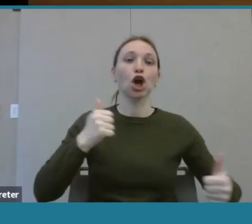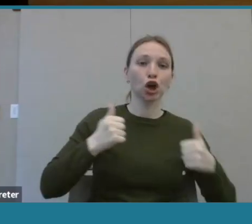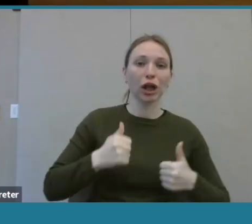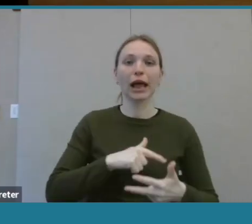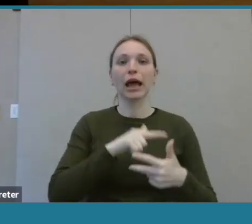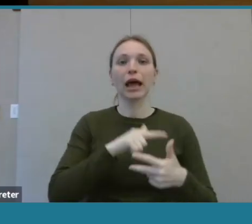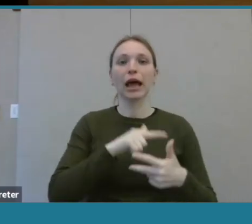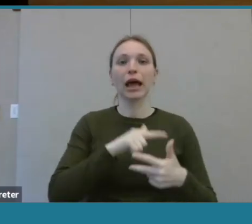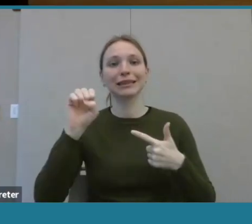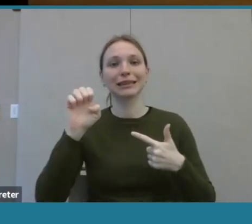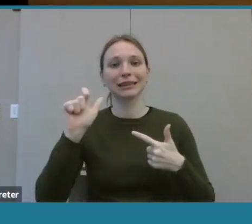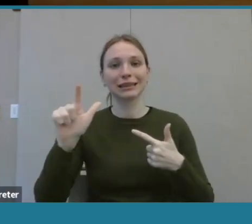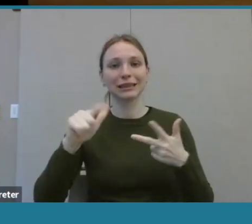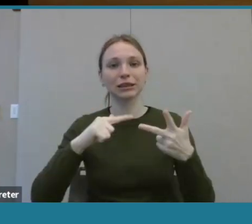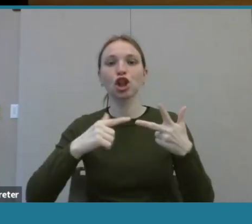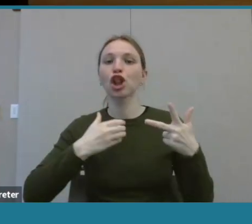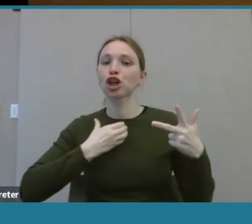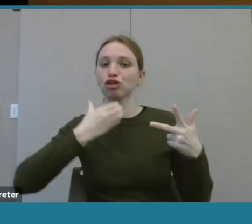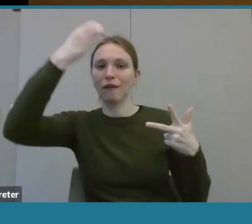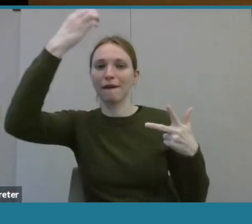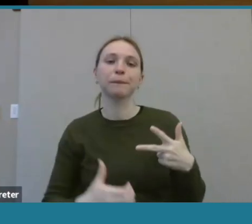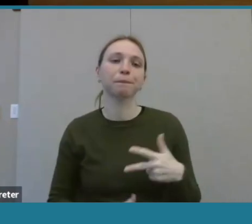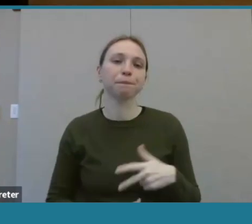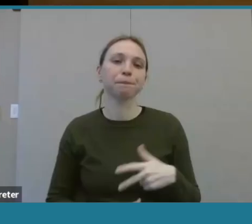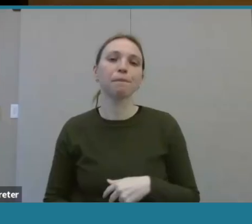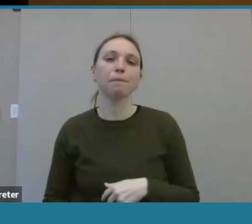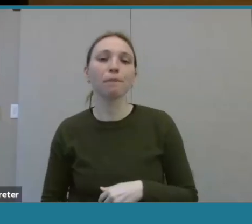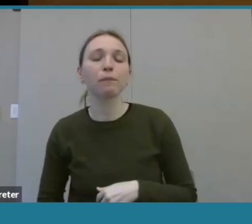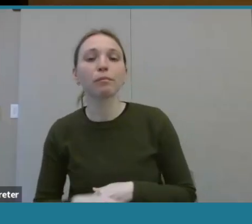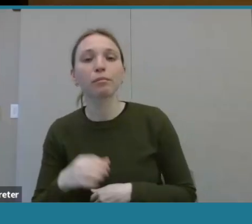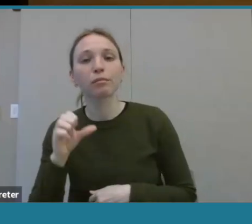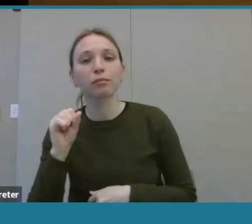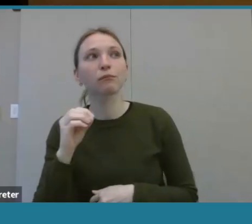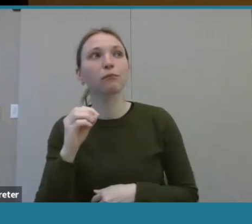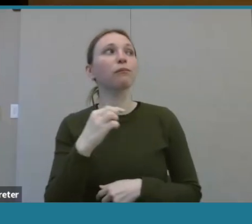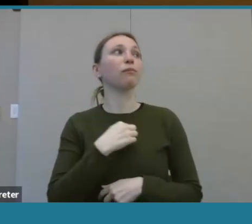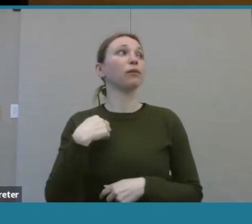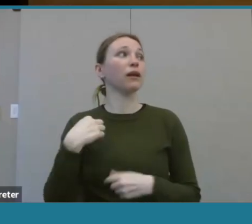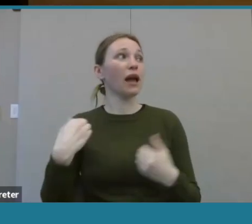We also came across themes. One step back though, so we had our charrette in the summer and we invited